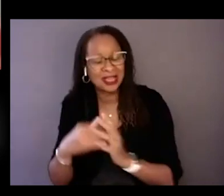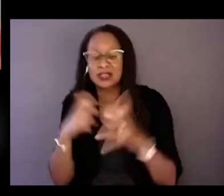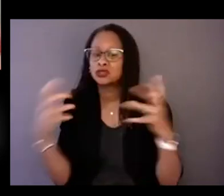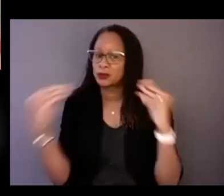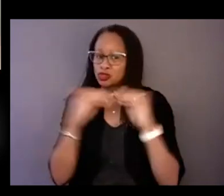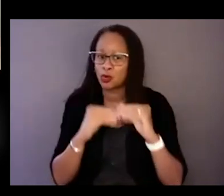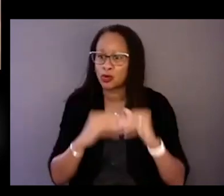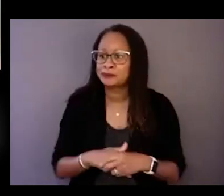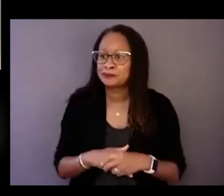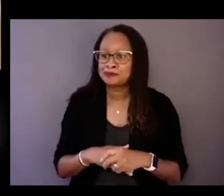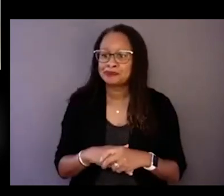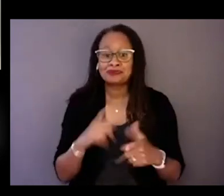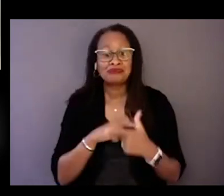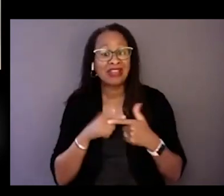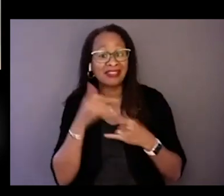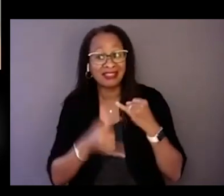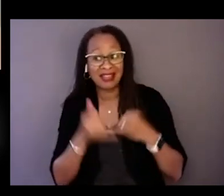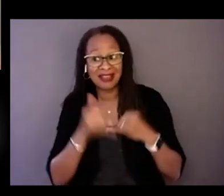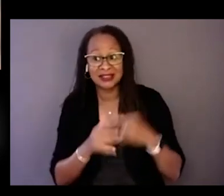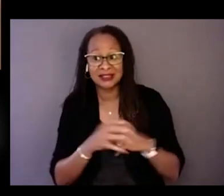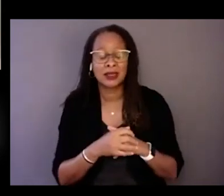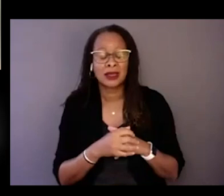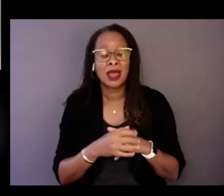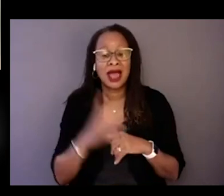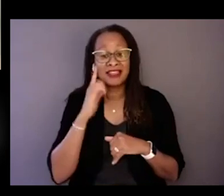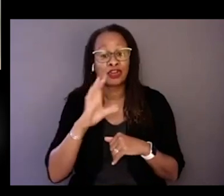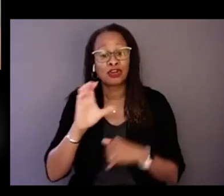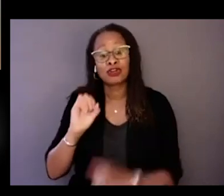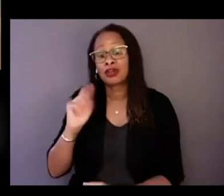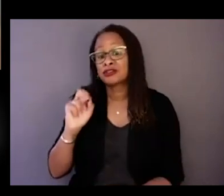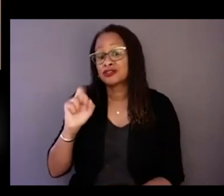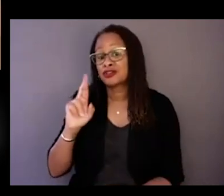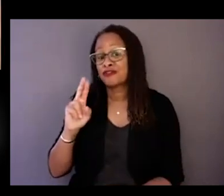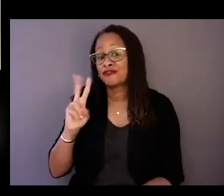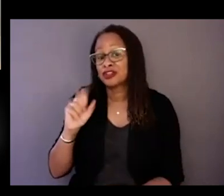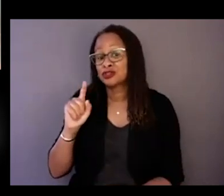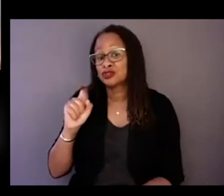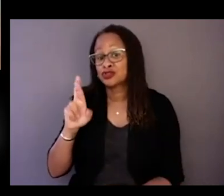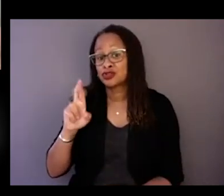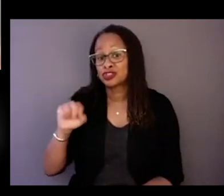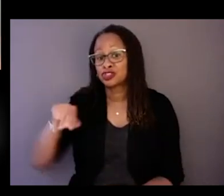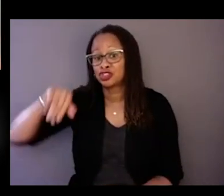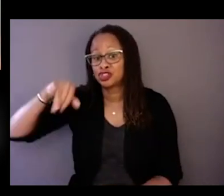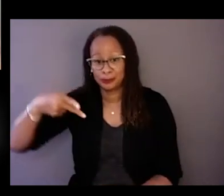And then lastly, I think that her conservatorship, this kind of mystery added this unfolding element